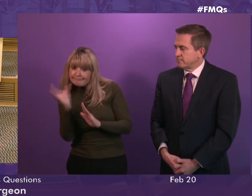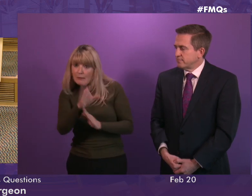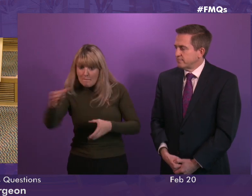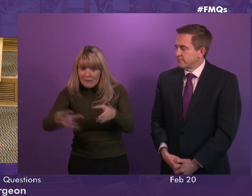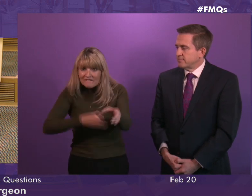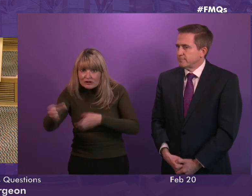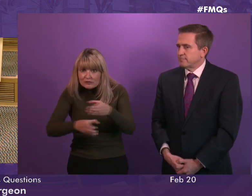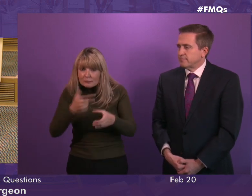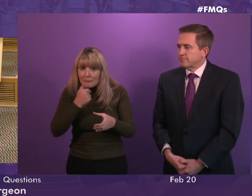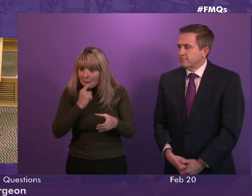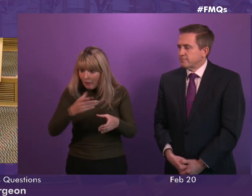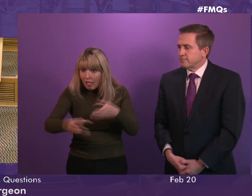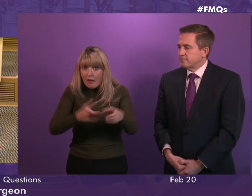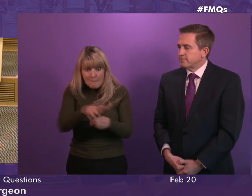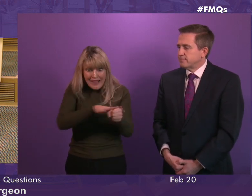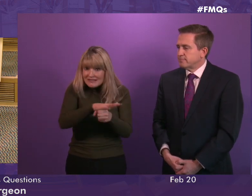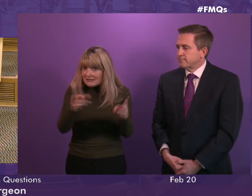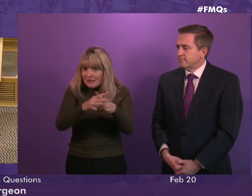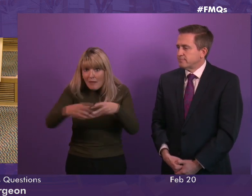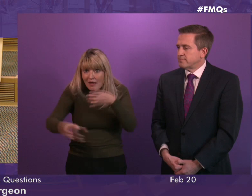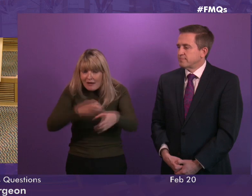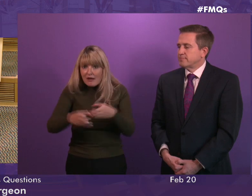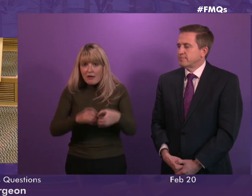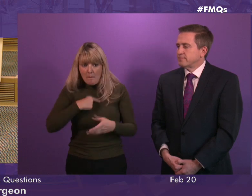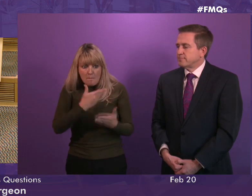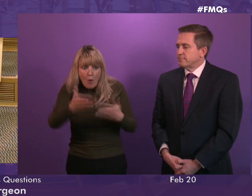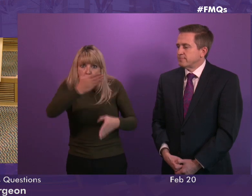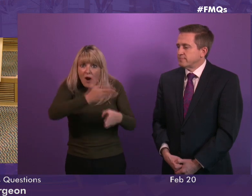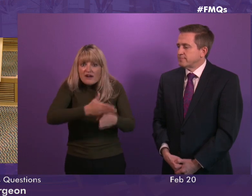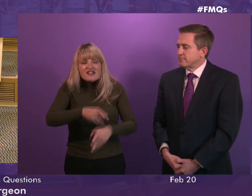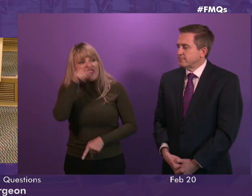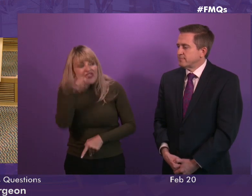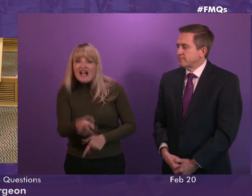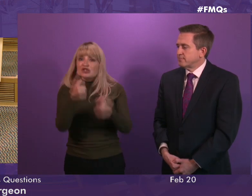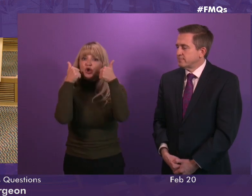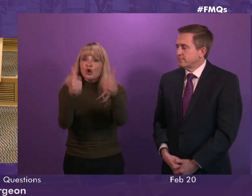of thousands more workers in that sector. That is a good-news story for children and